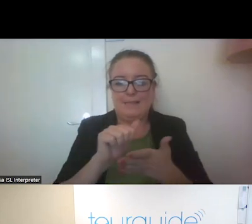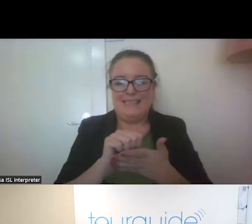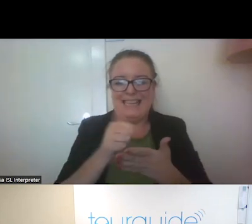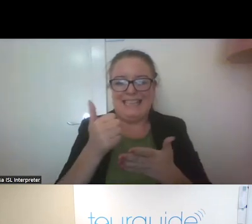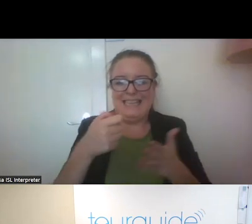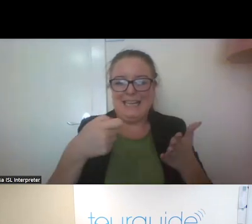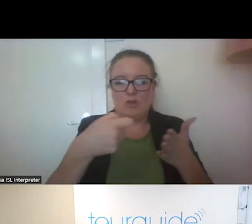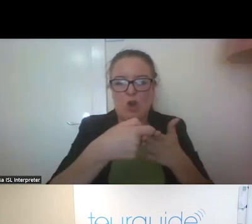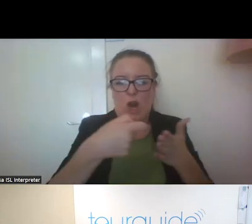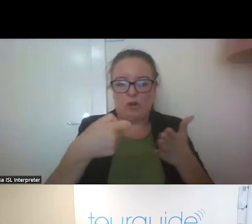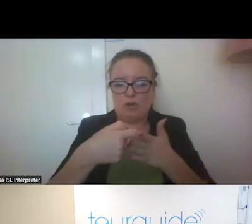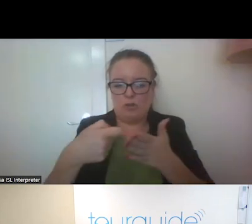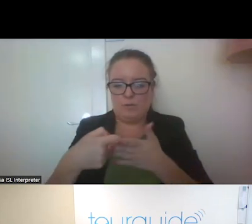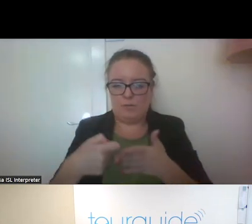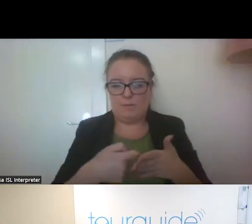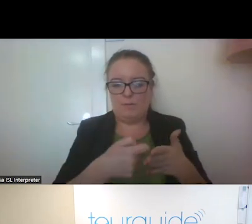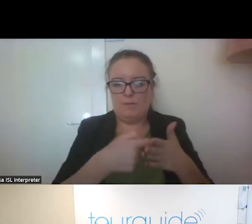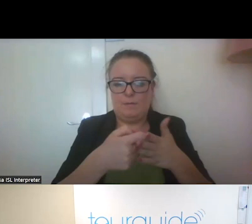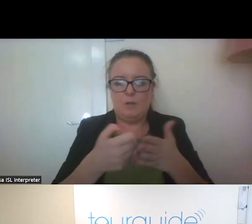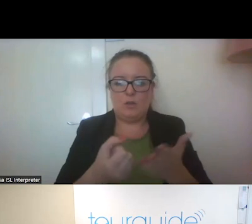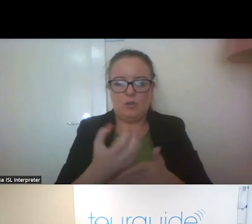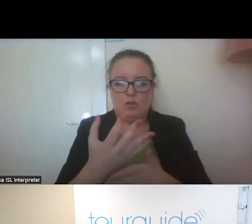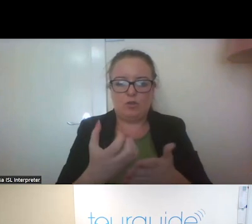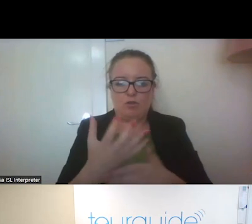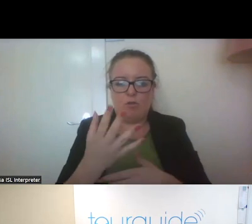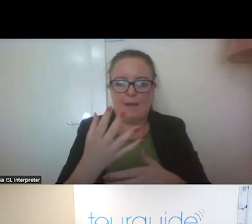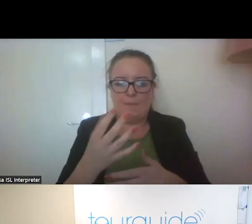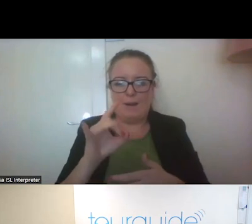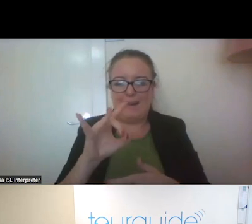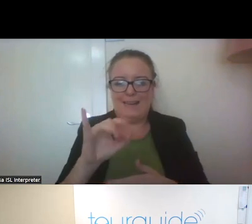describer kit and then receivers for 15 listeners with headphones.